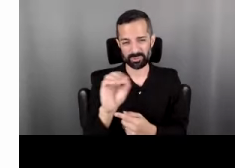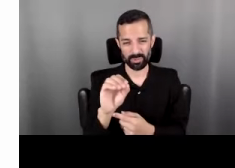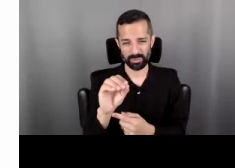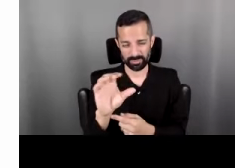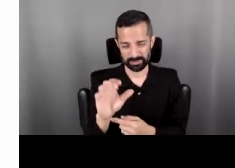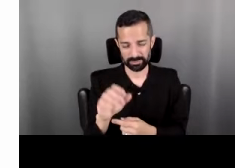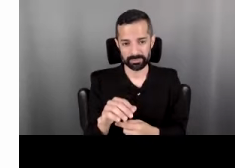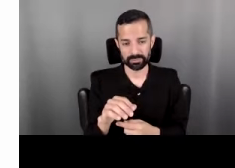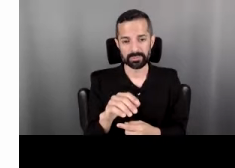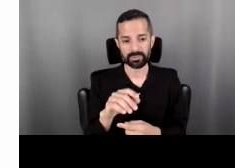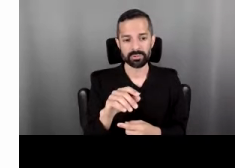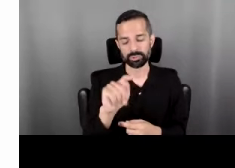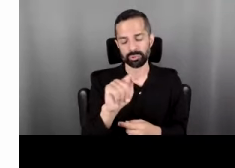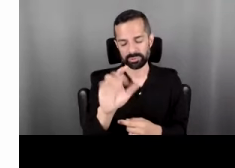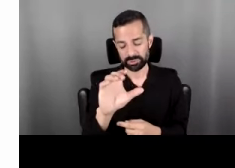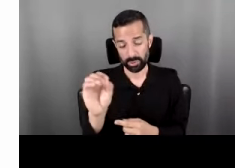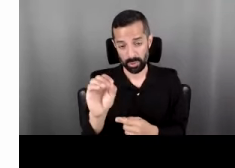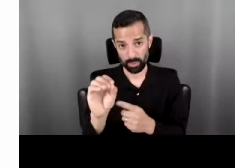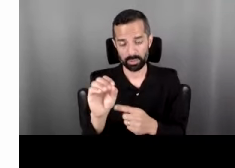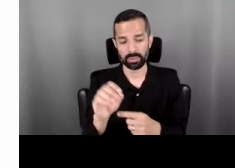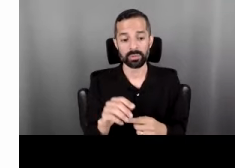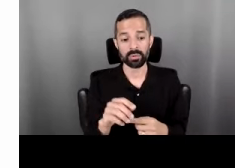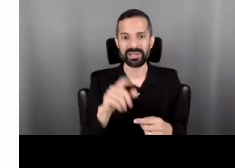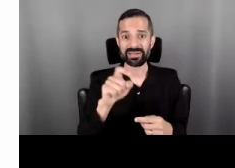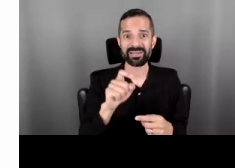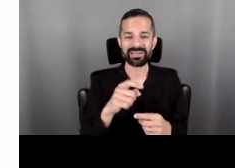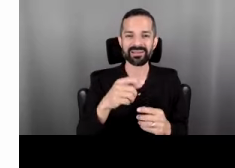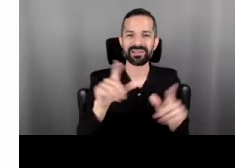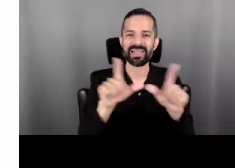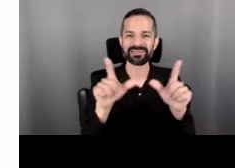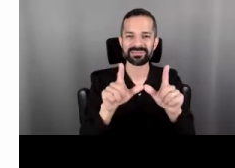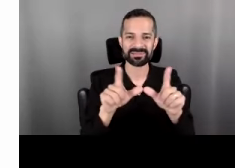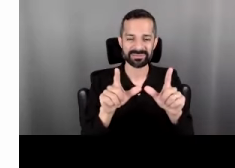licenses are needed for, you know, set of requests.